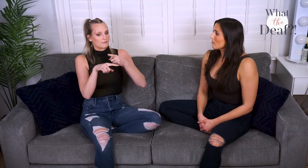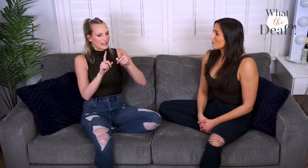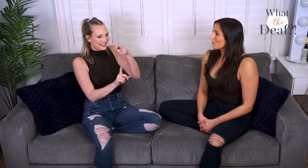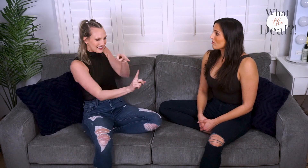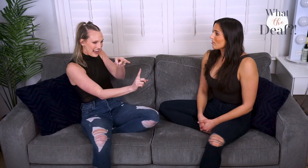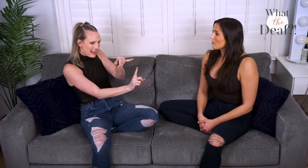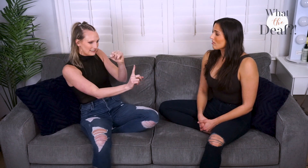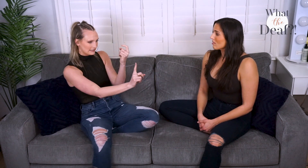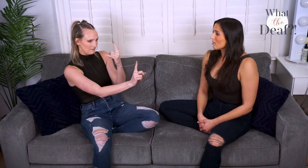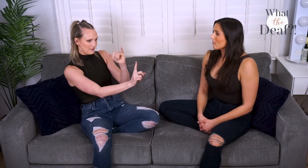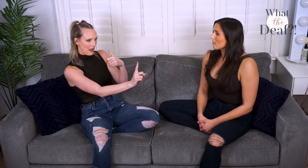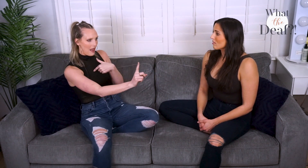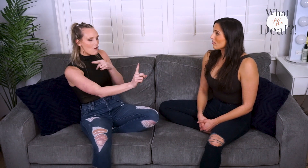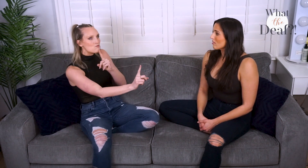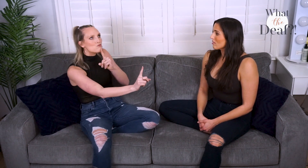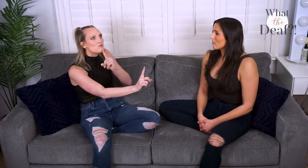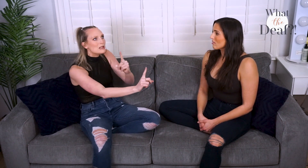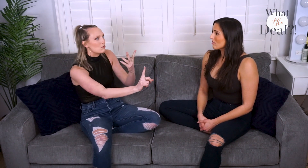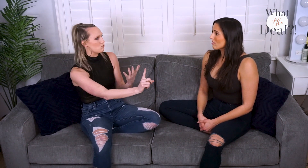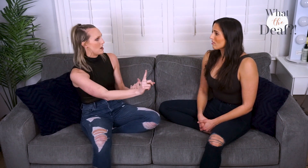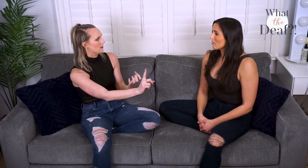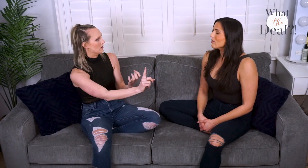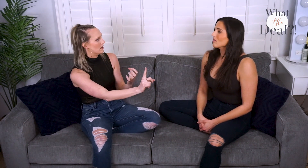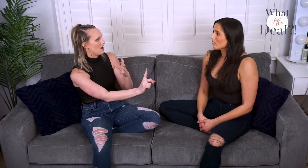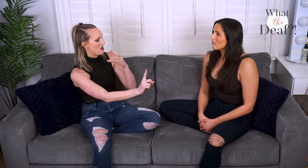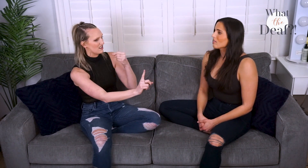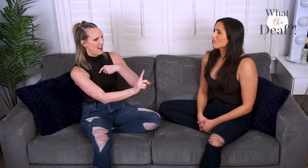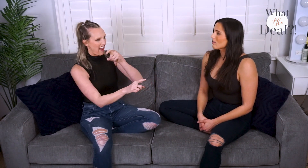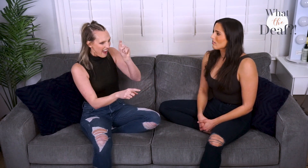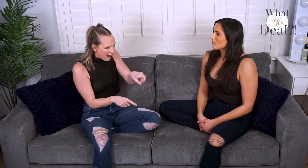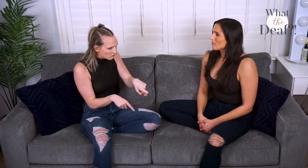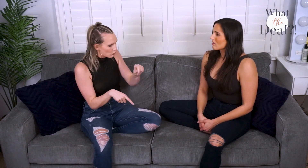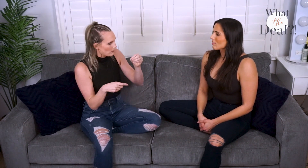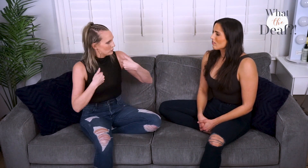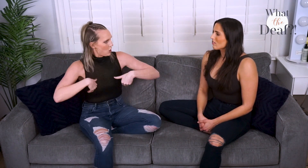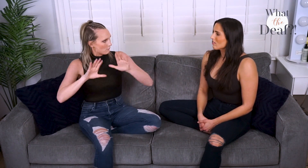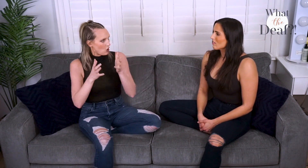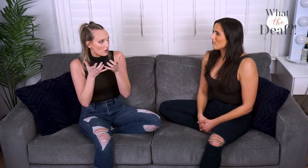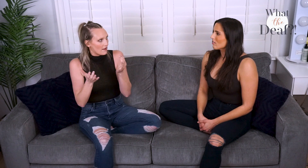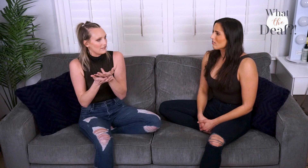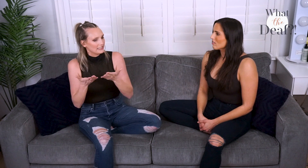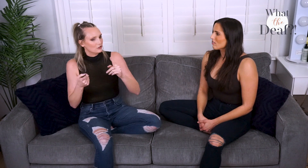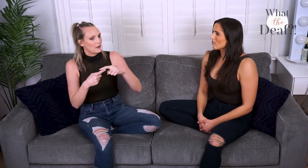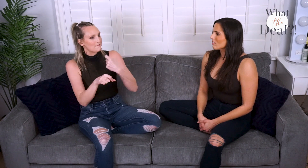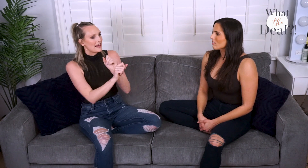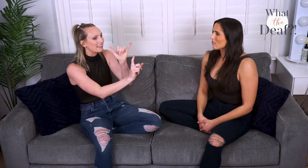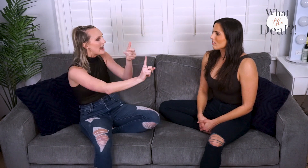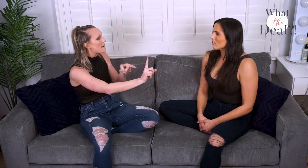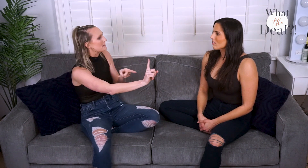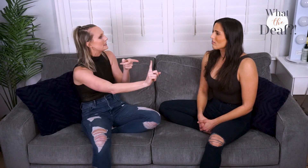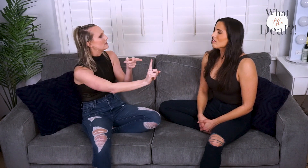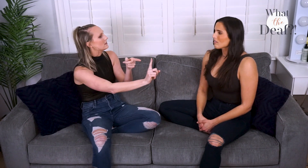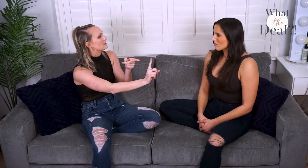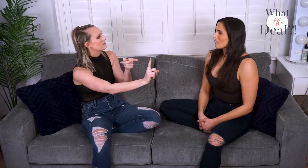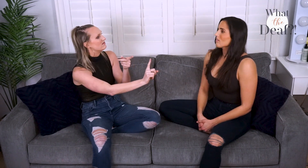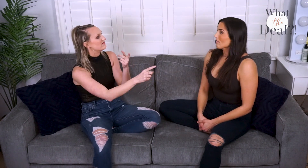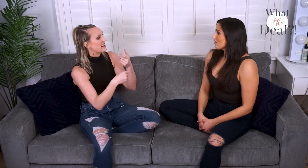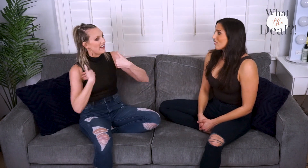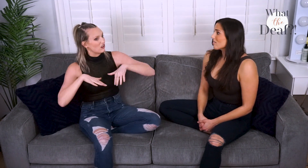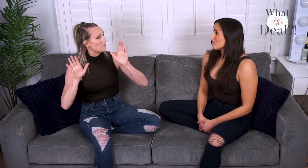but this was something that I really wanted and I had to surrender or give up a lot of things to make this happen.